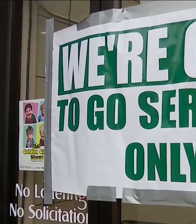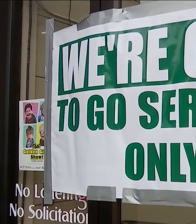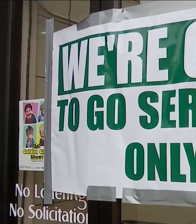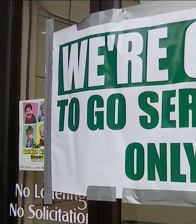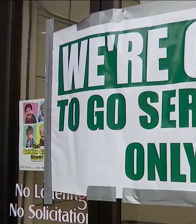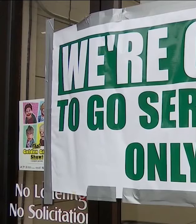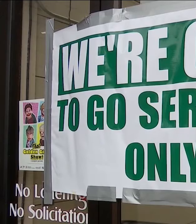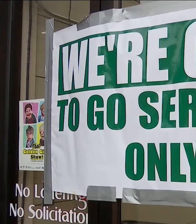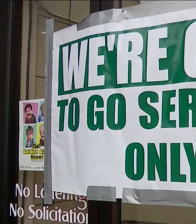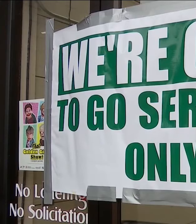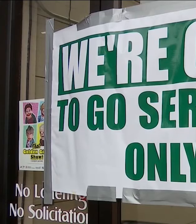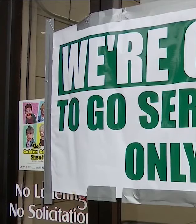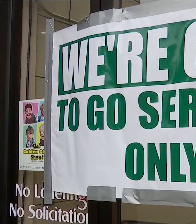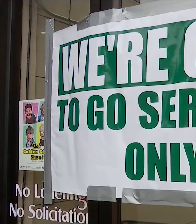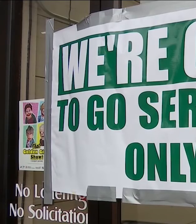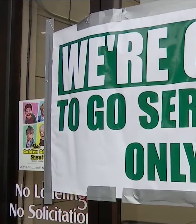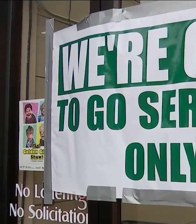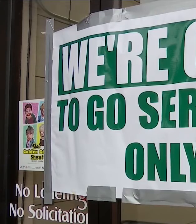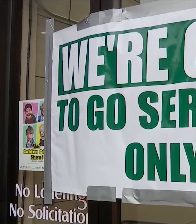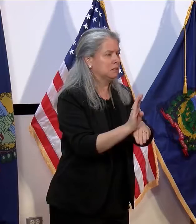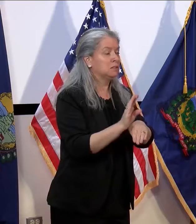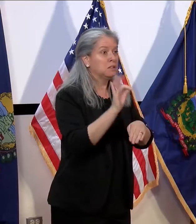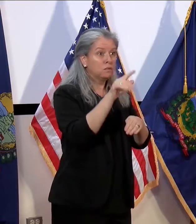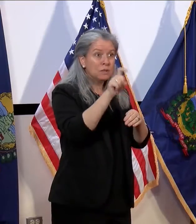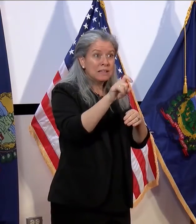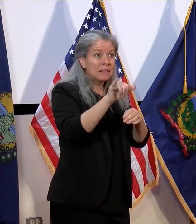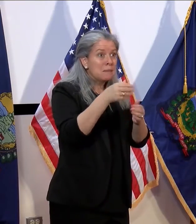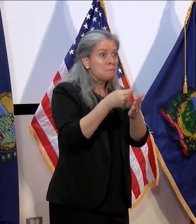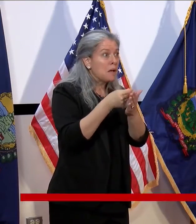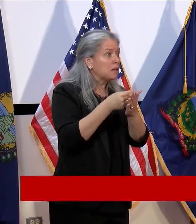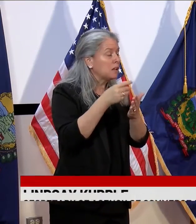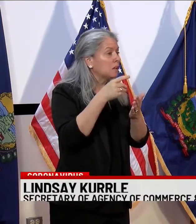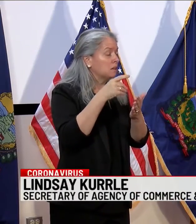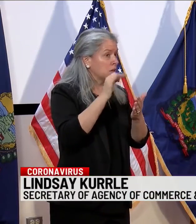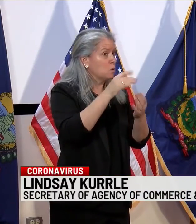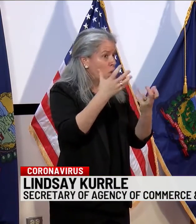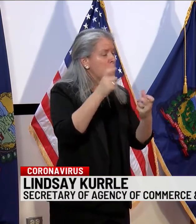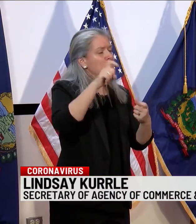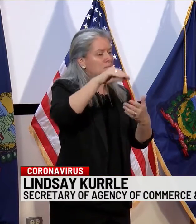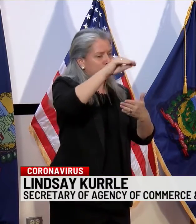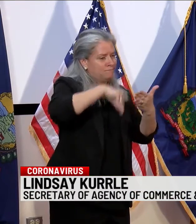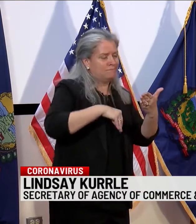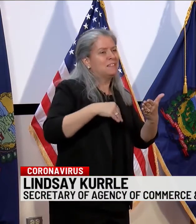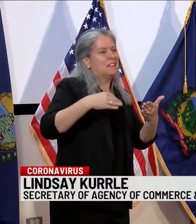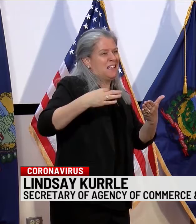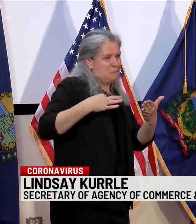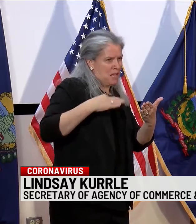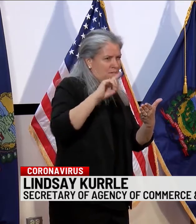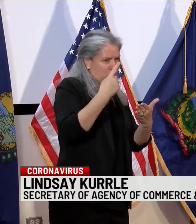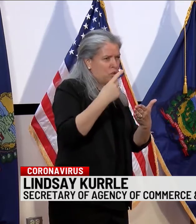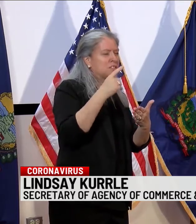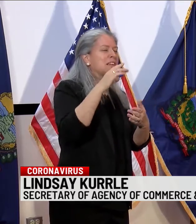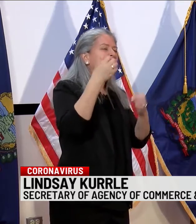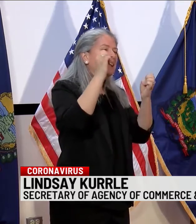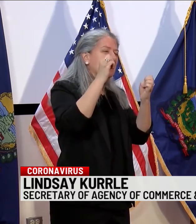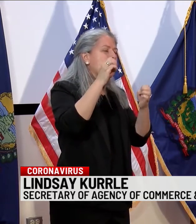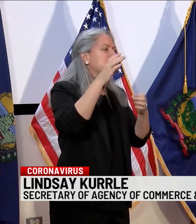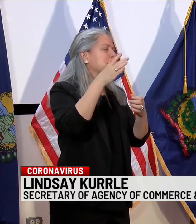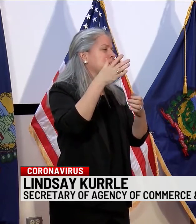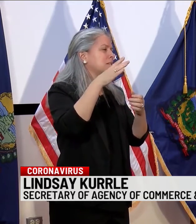GRANT FOR UP TO TEN THOUSAND DOLLARS.LINDSAY KURRLE"You must first apply for the economic injury disaster loan and than request the advance. The advance does not need to be repayed and may be used to